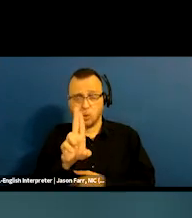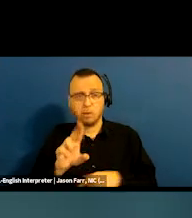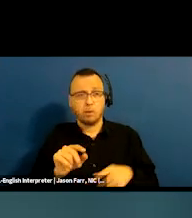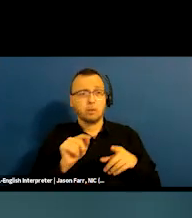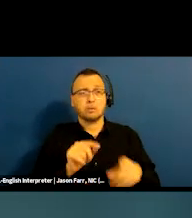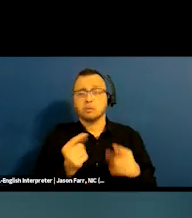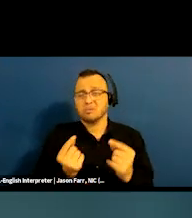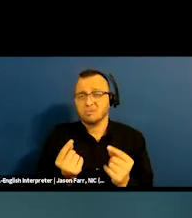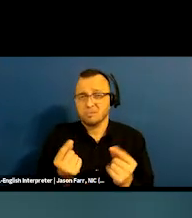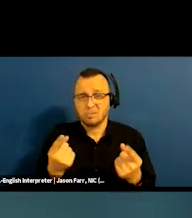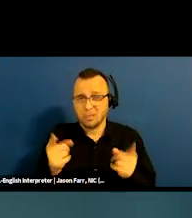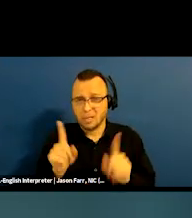very violent seizure.